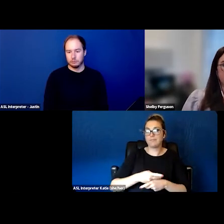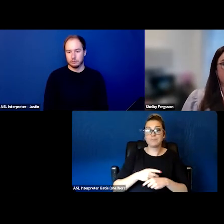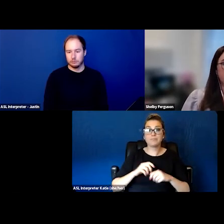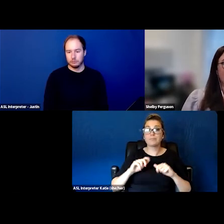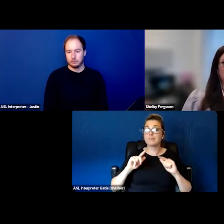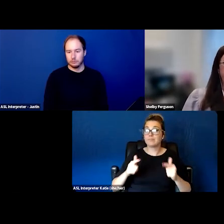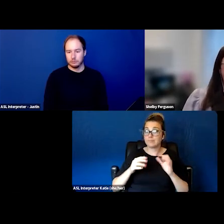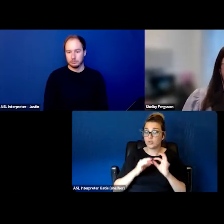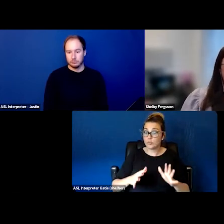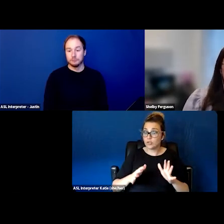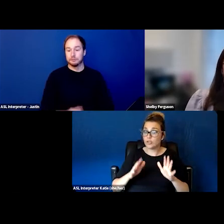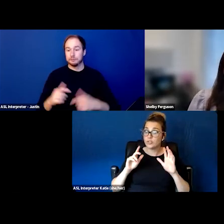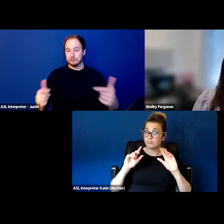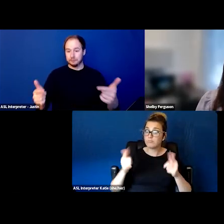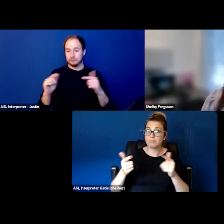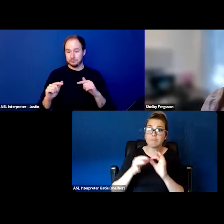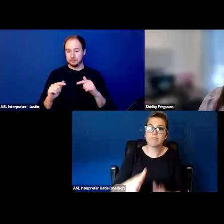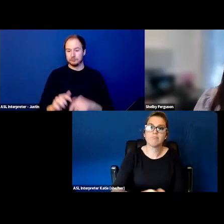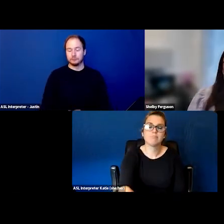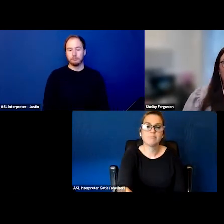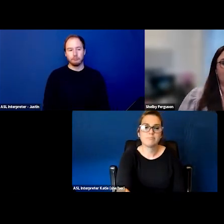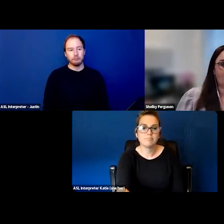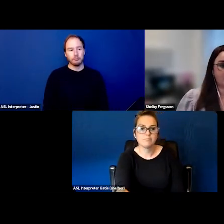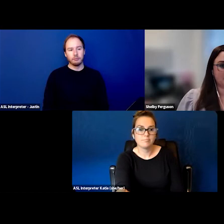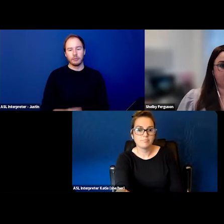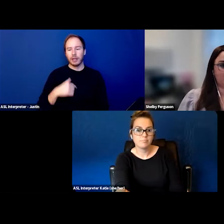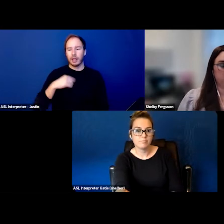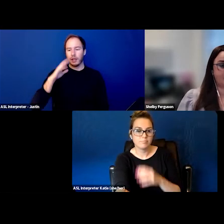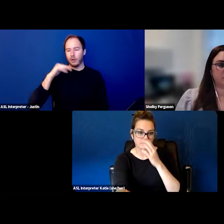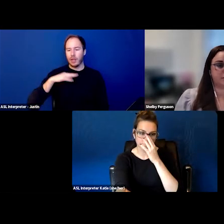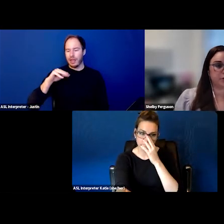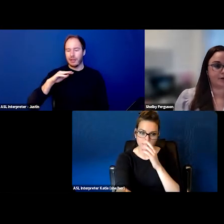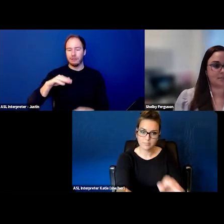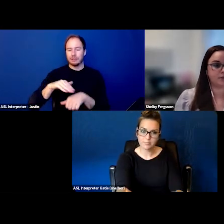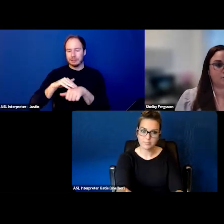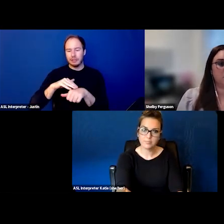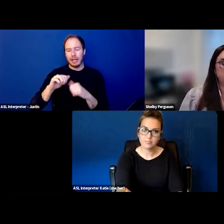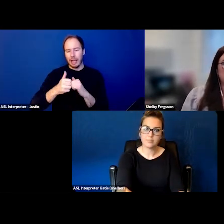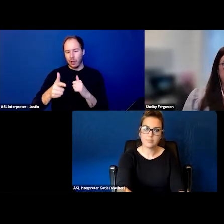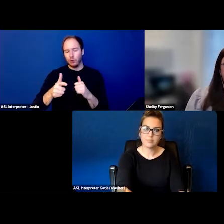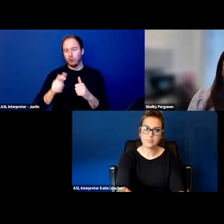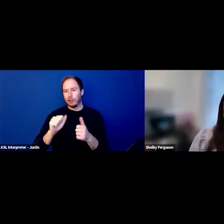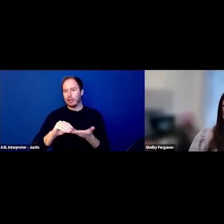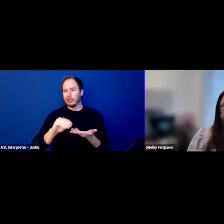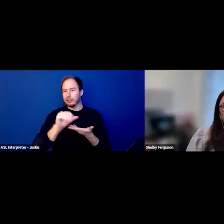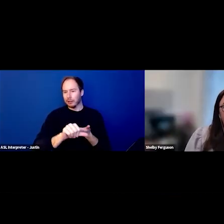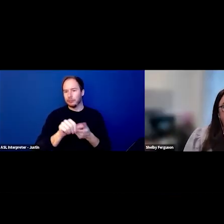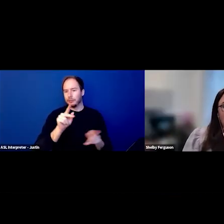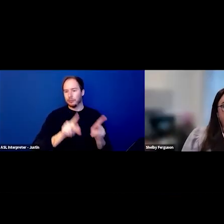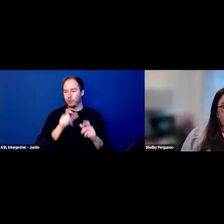And I didn't touch on this, but I know that it will be a huge topic. Like how do you compensate people with lived experience? So we're talking about, you know,